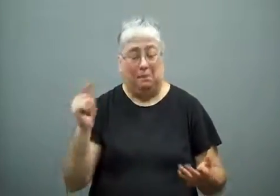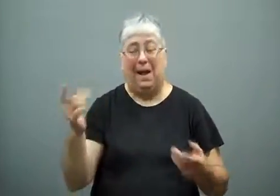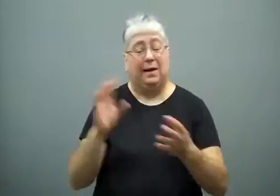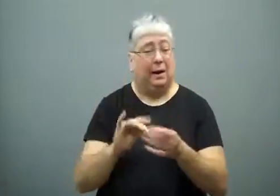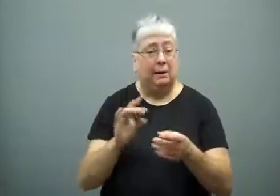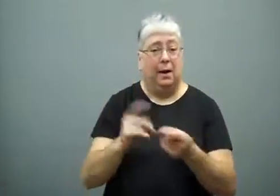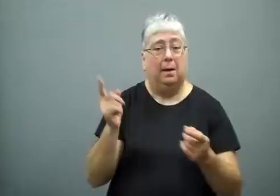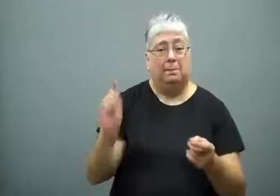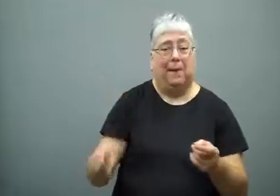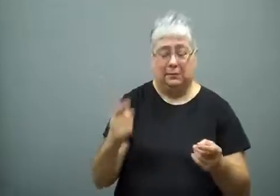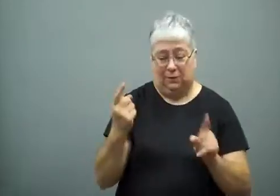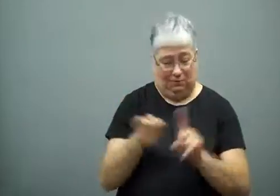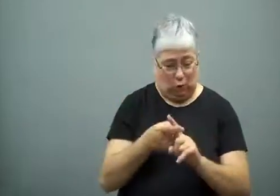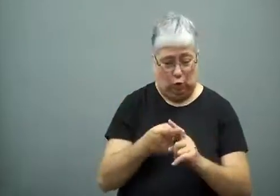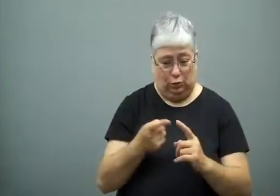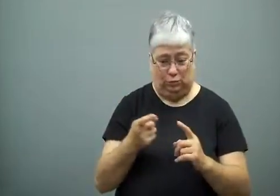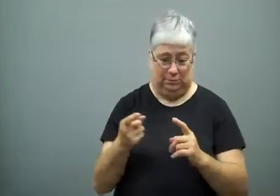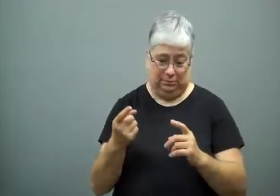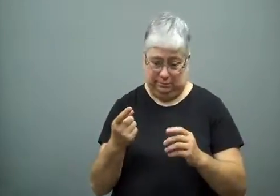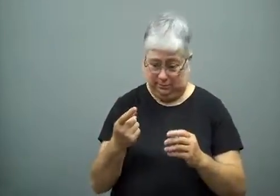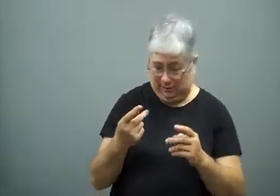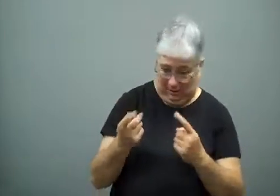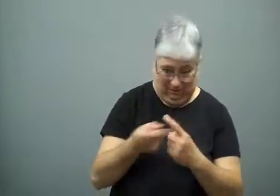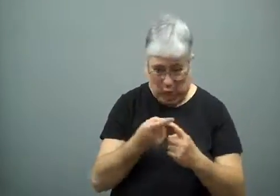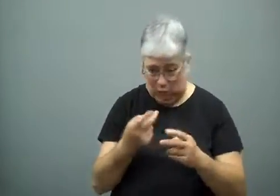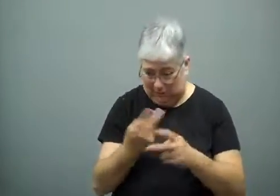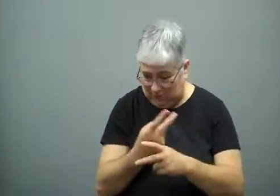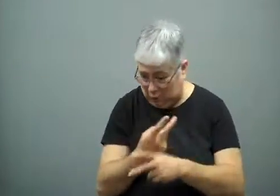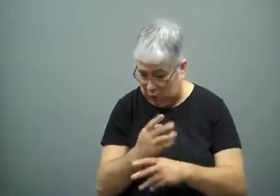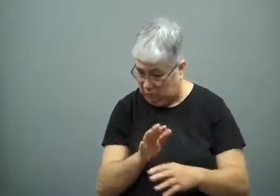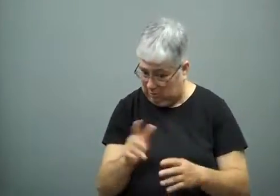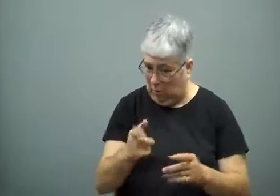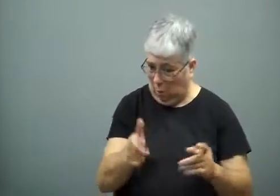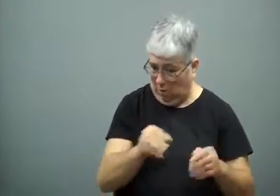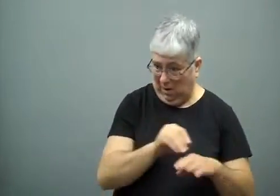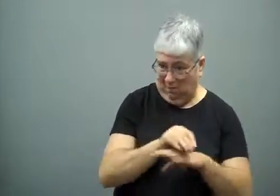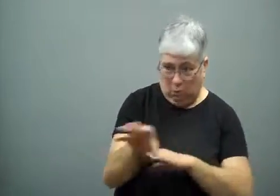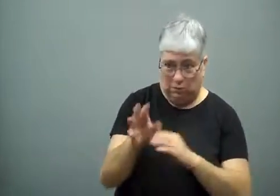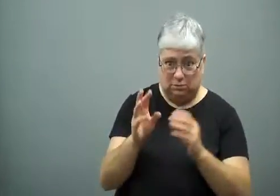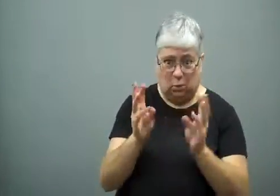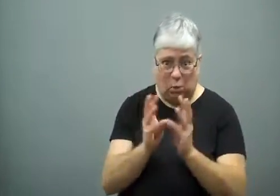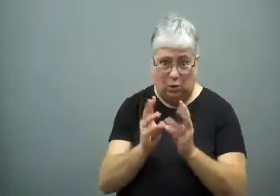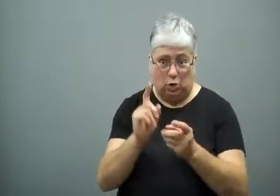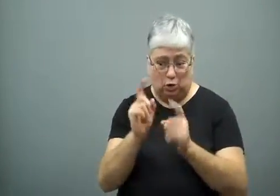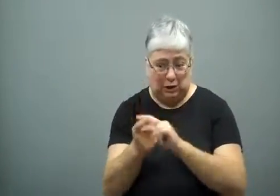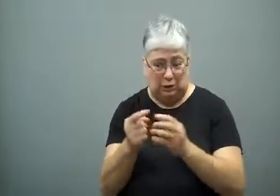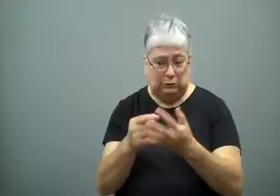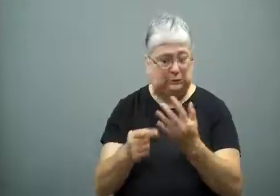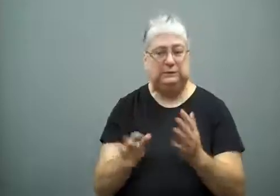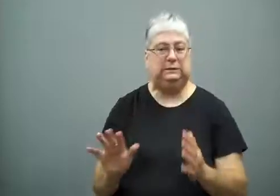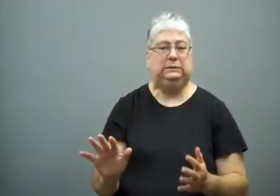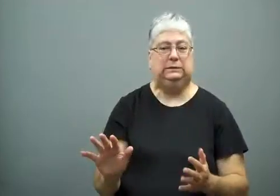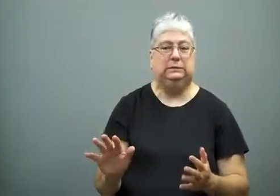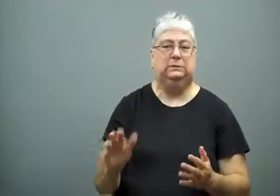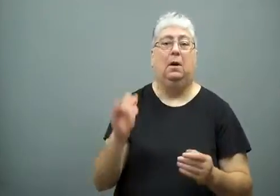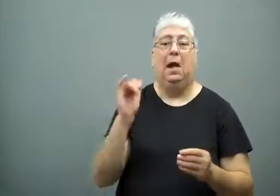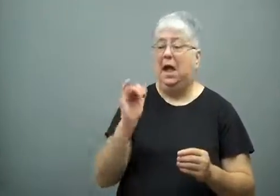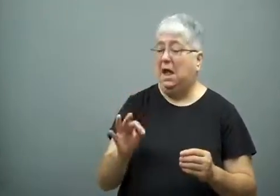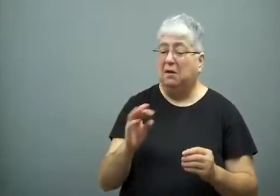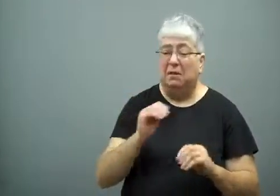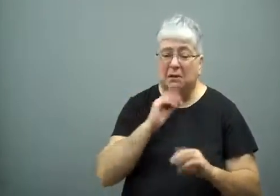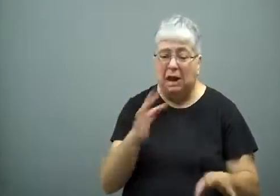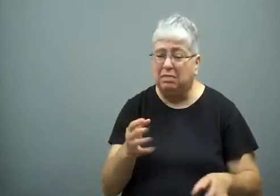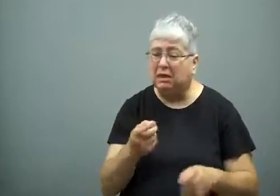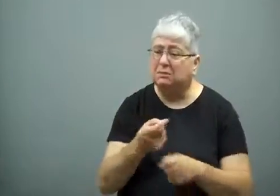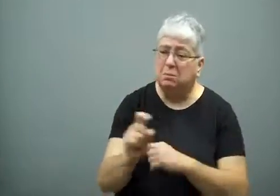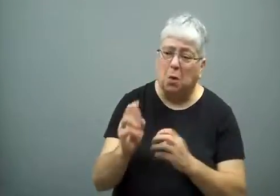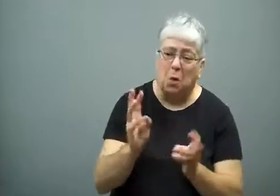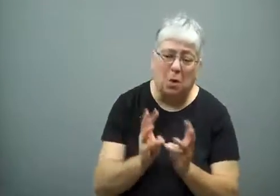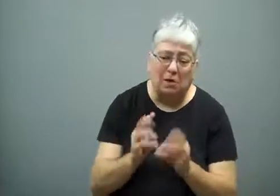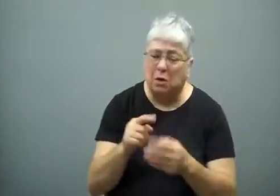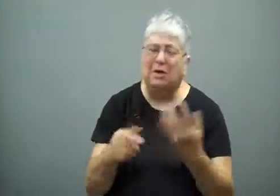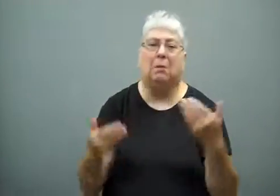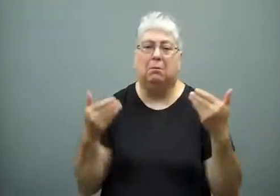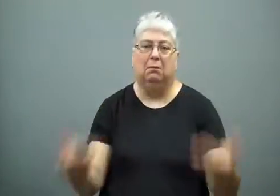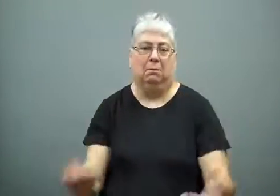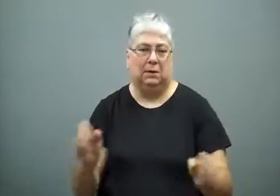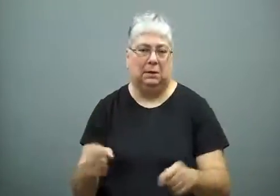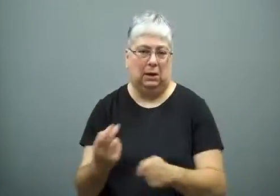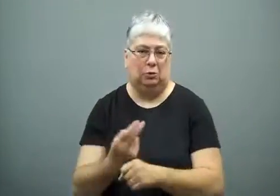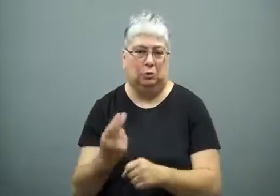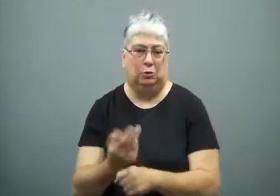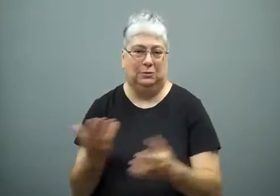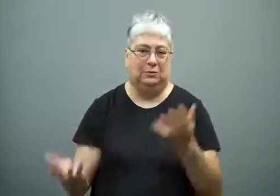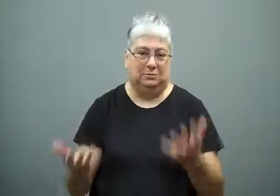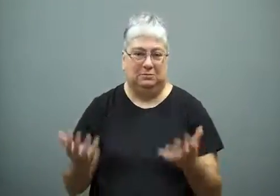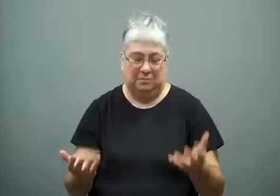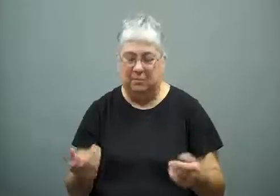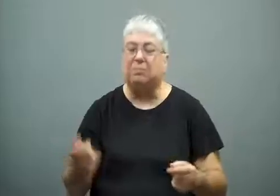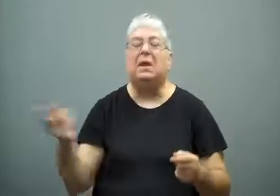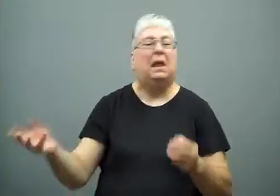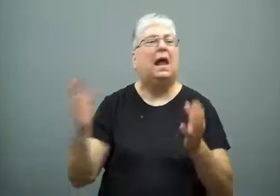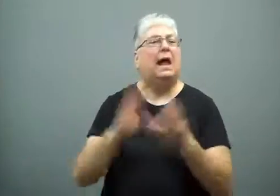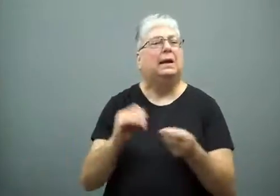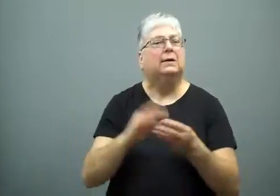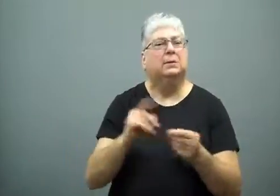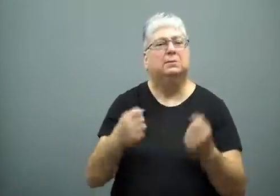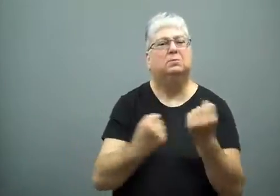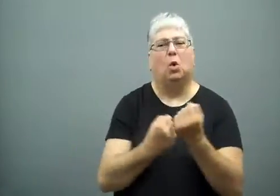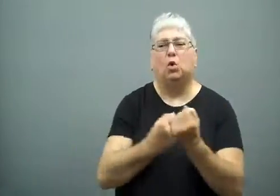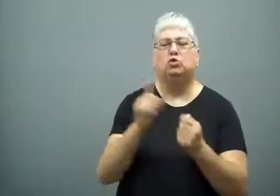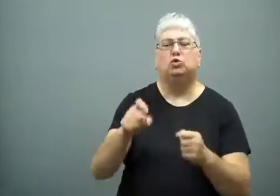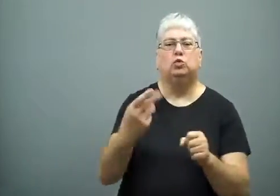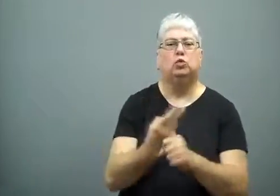He did say that if it impacted climate change, it would not happen.